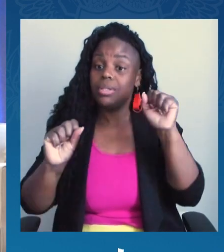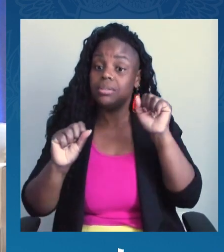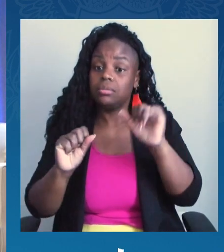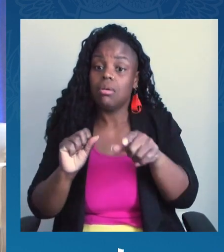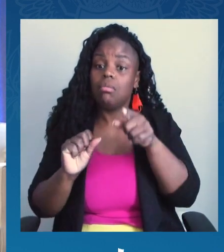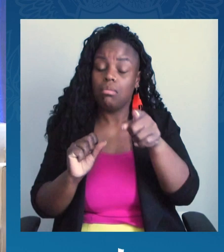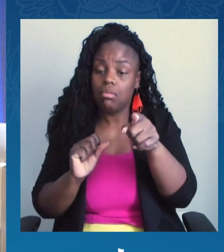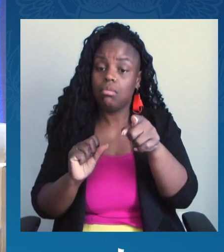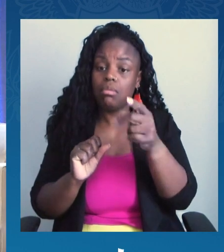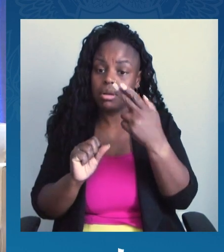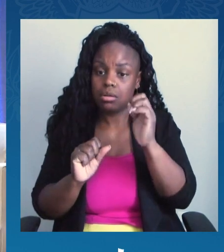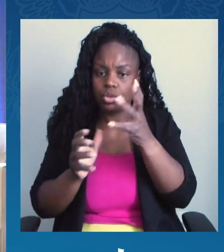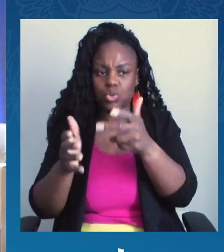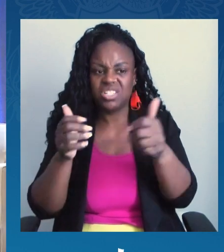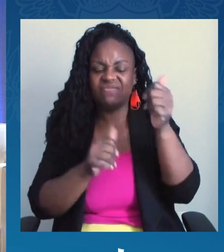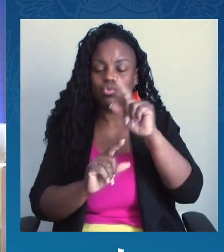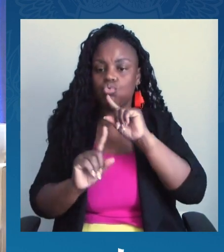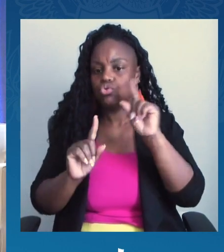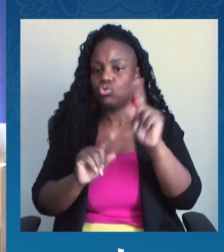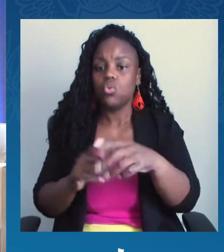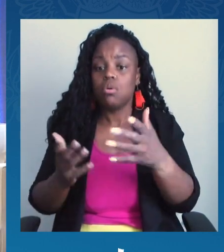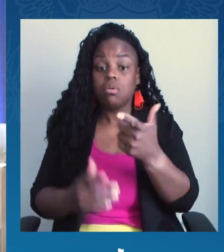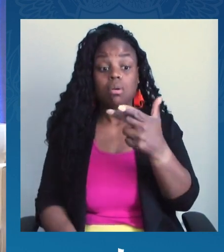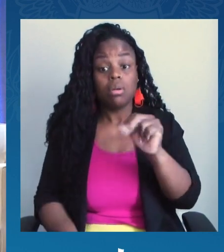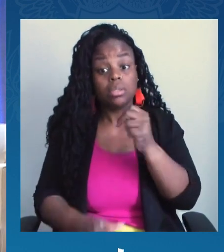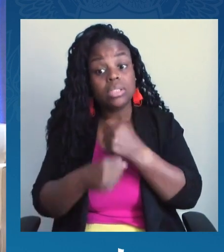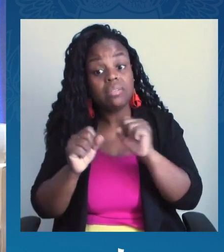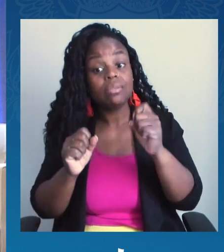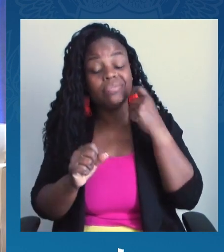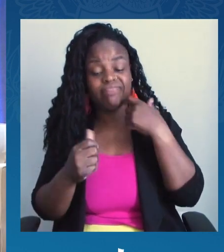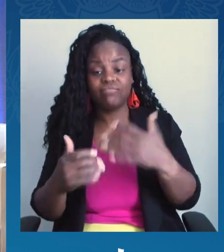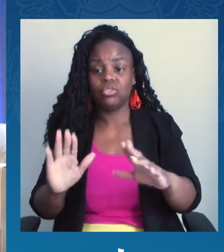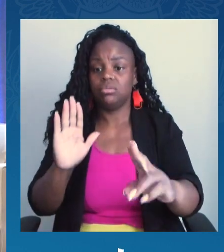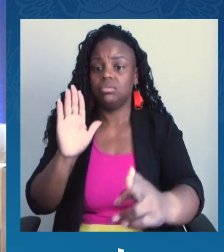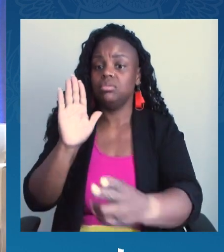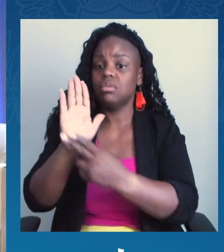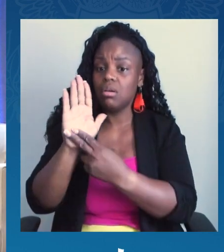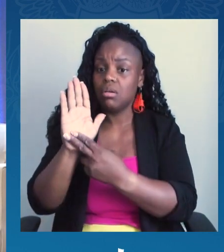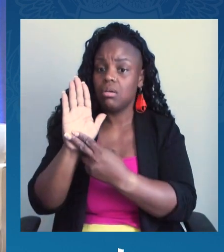and he just signed a bipartisan gun safety law into action.